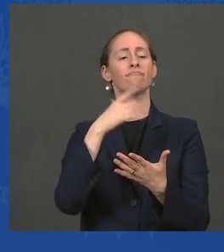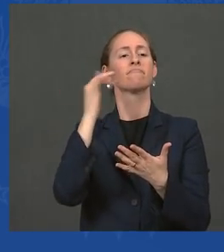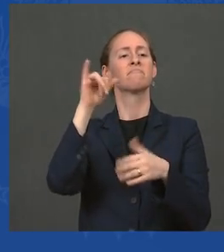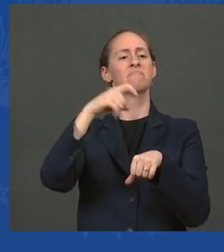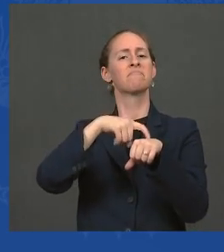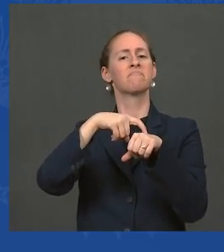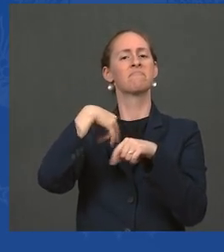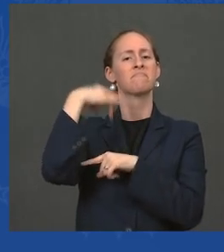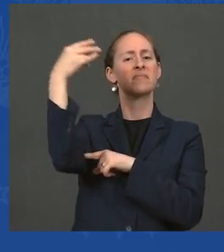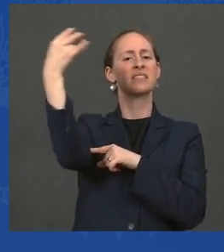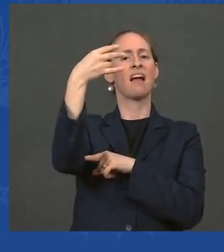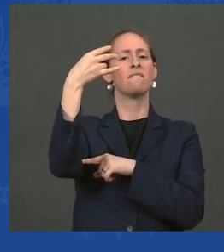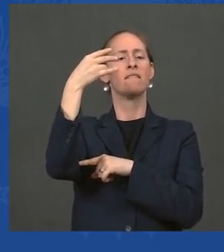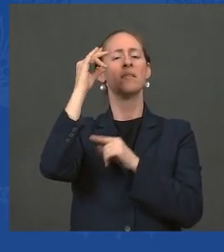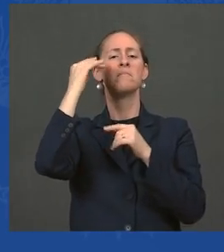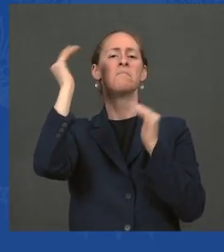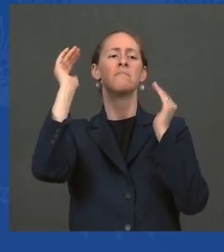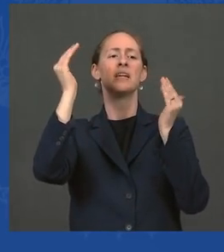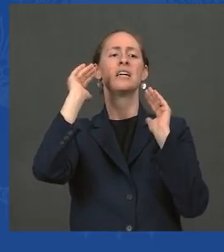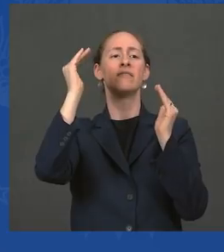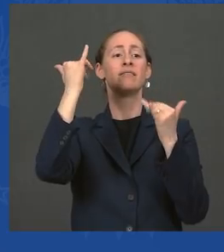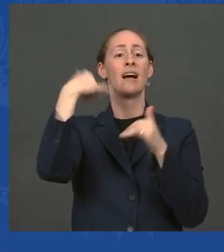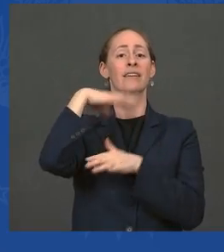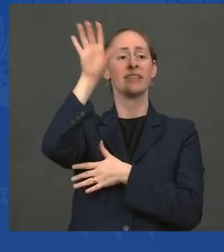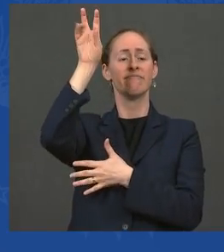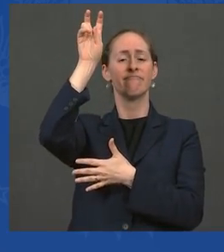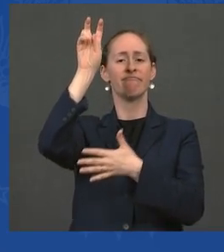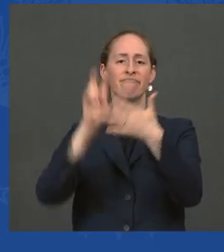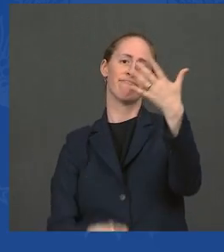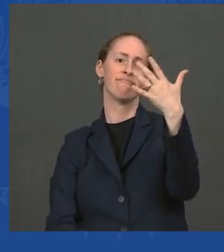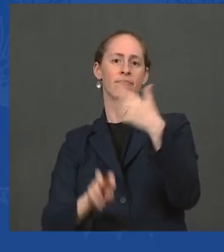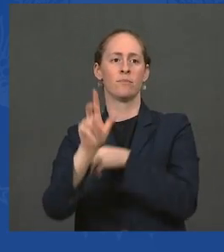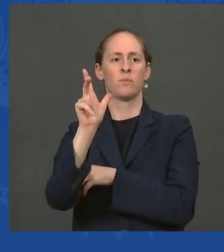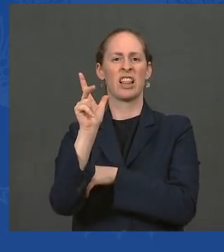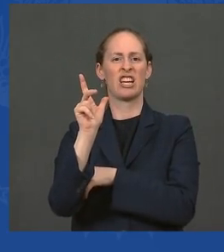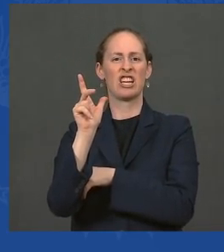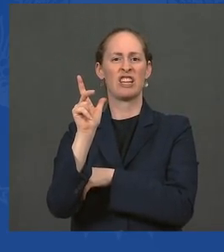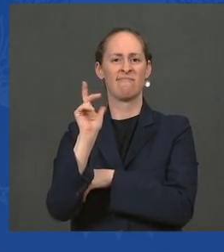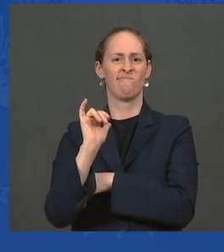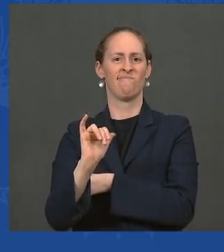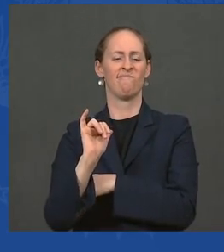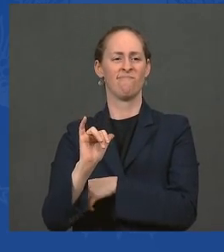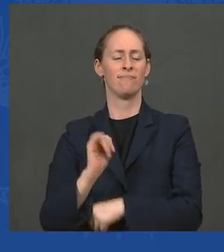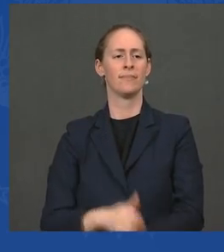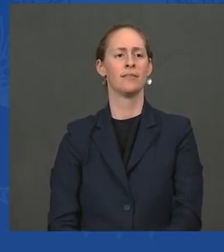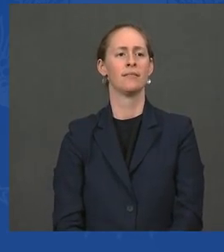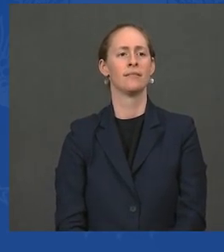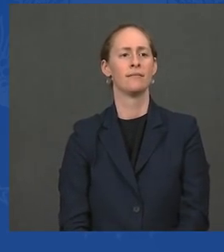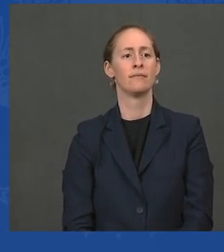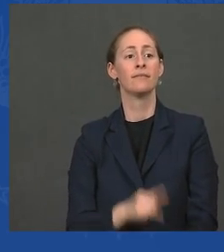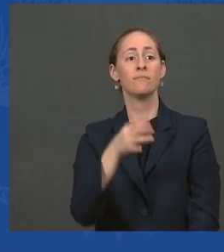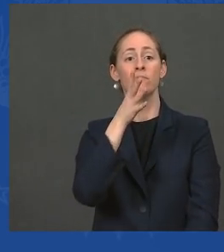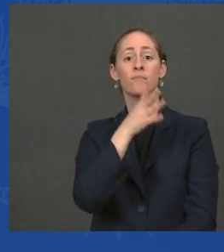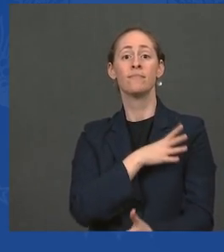Today, in America, we rank 23rd. And women are becoming -- not a joke --